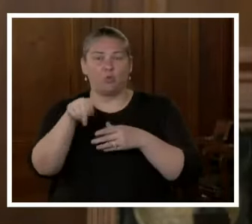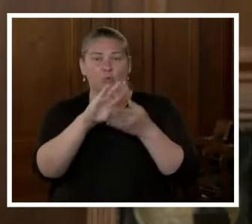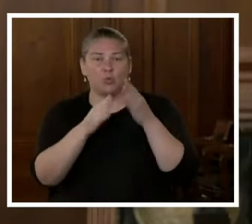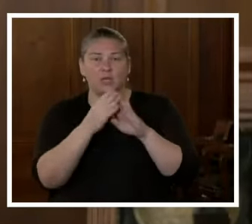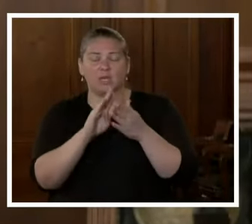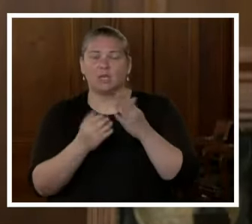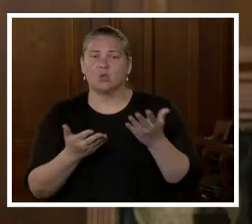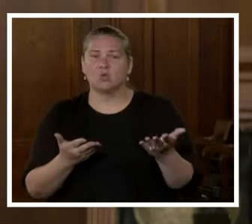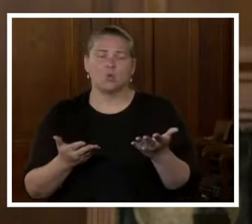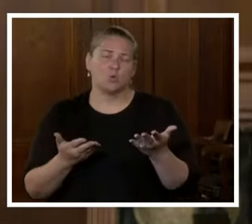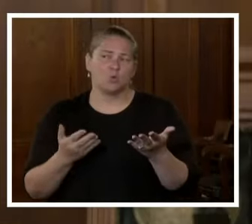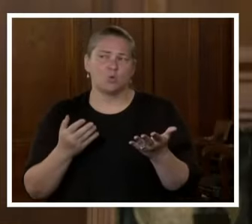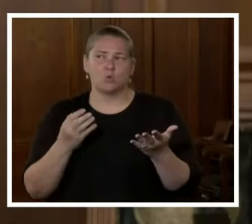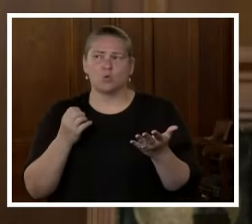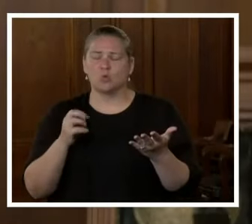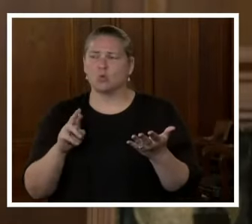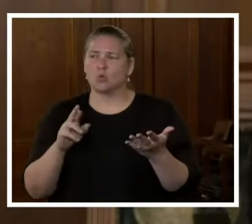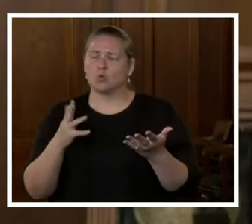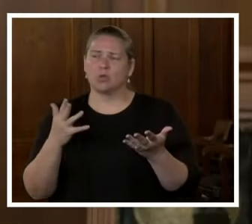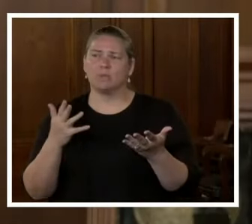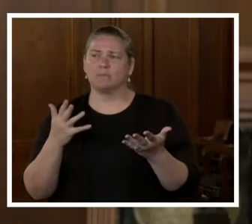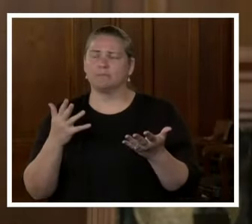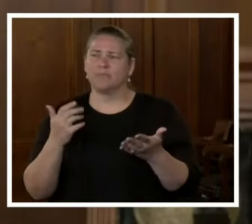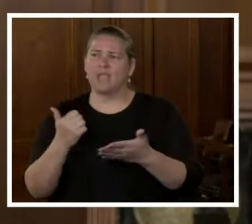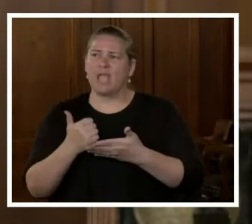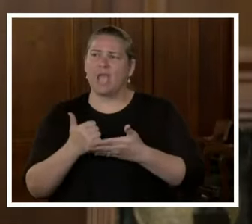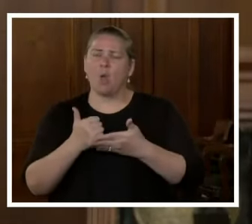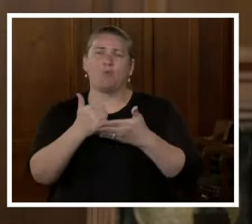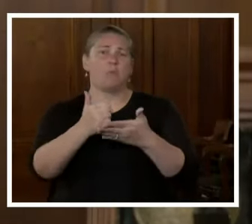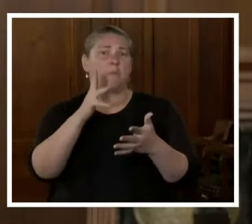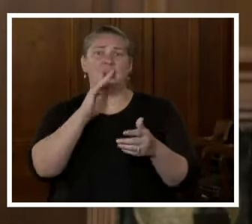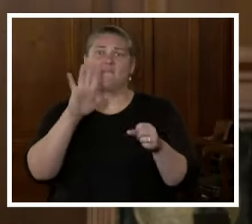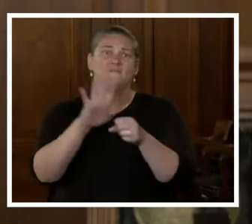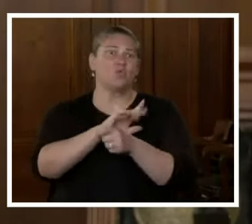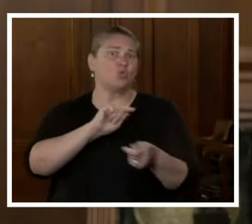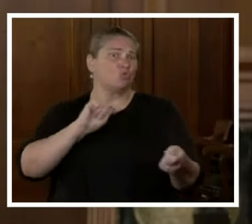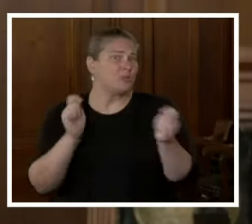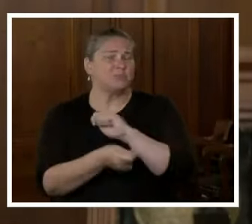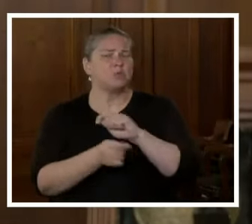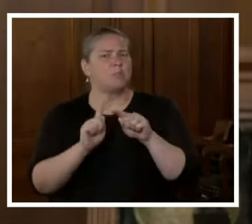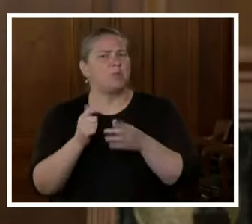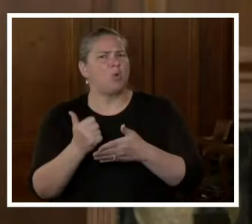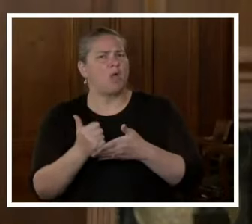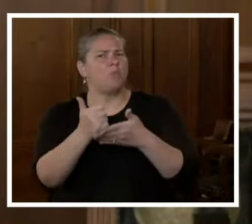RIGHT. AND GETTING IT RIGHT RIGHT NOW ISN'T ABOUT THE WORDS OF ANY